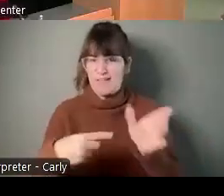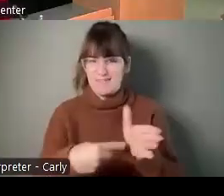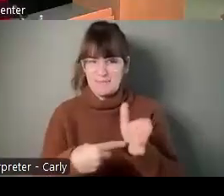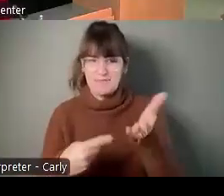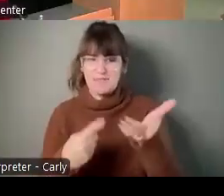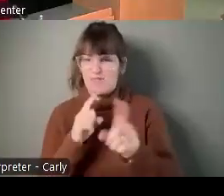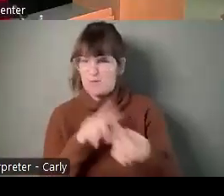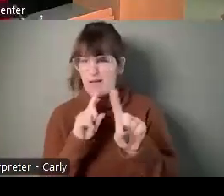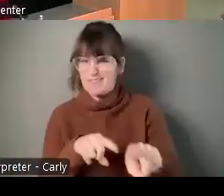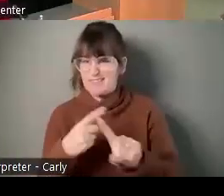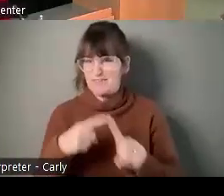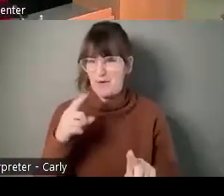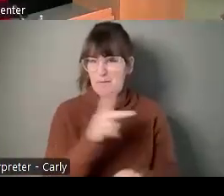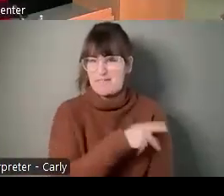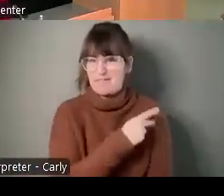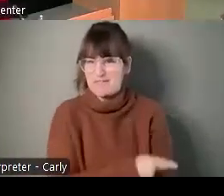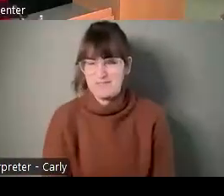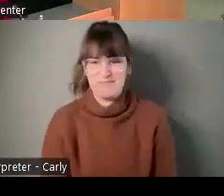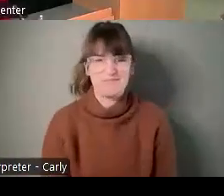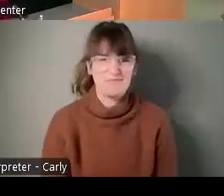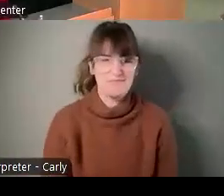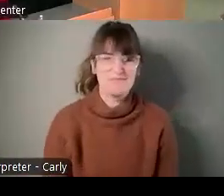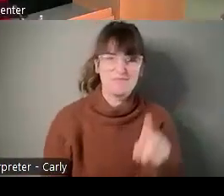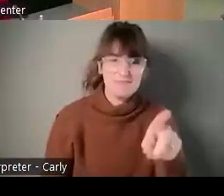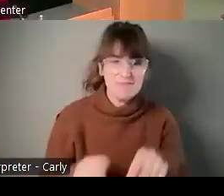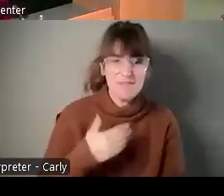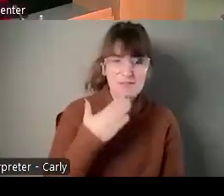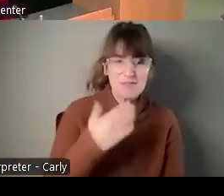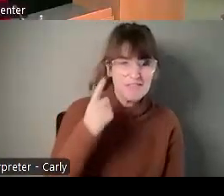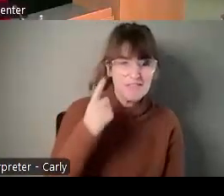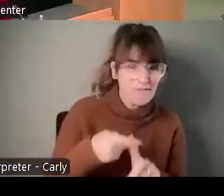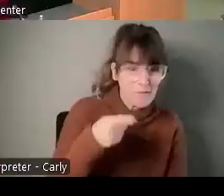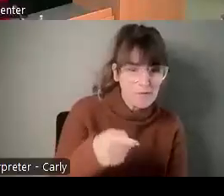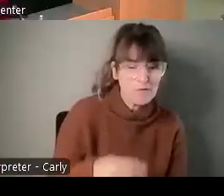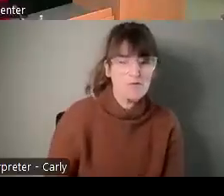we've gotten. It's good to hear back from you. Every time I see an envelope on our kitchen table,